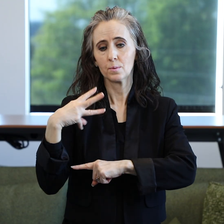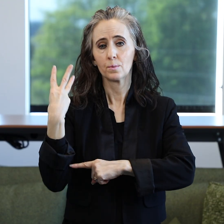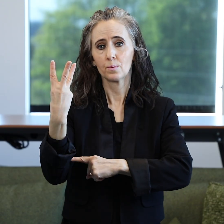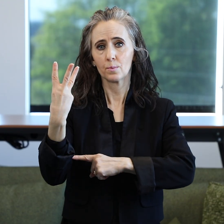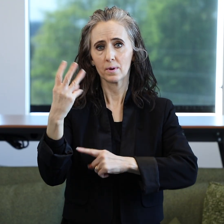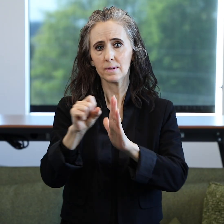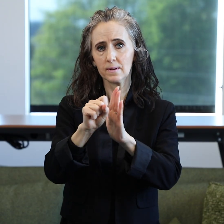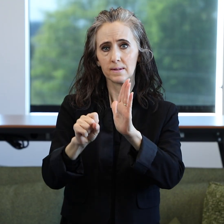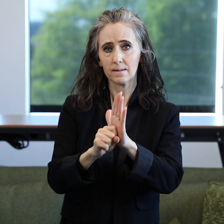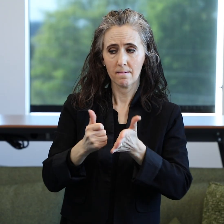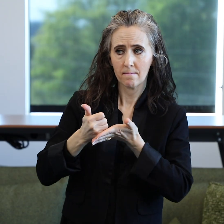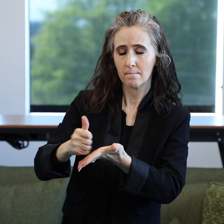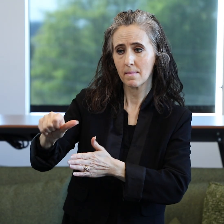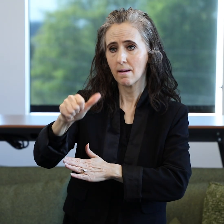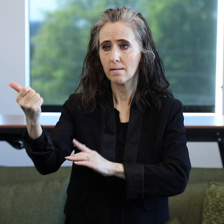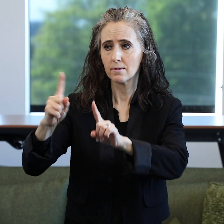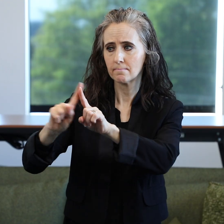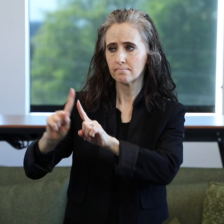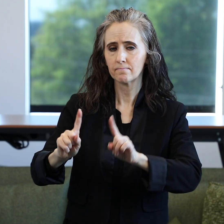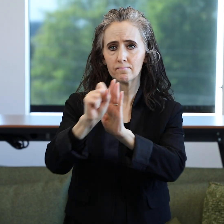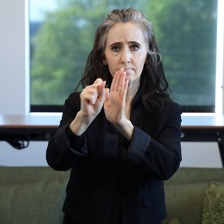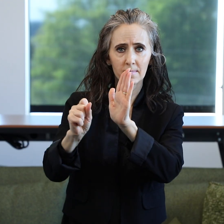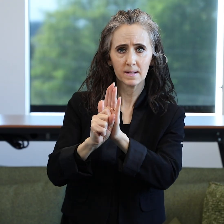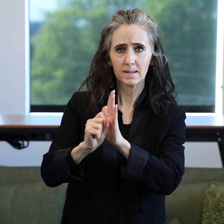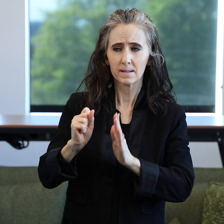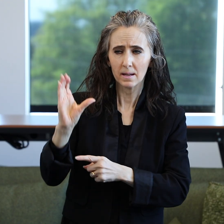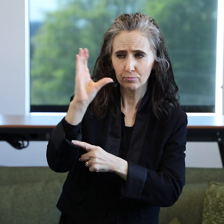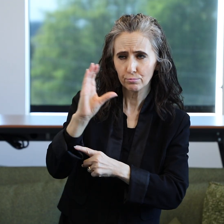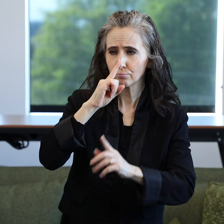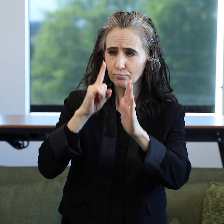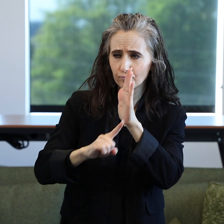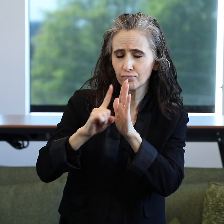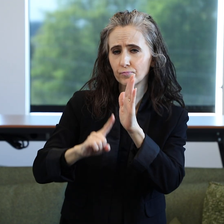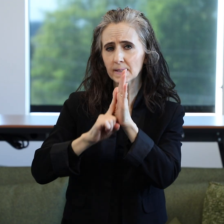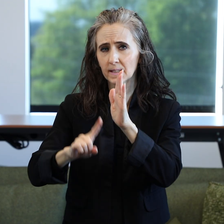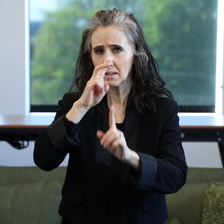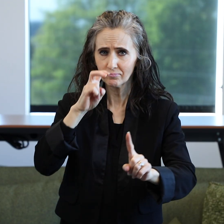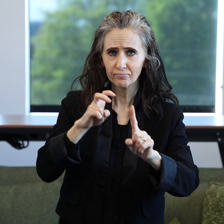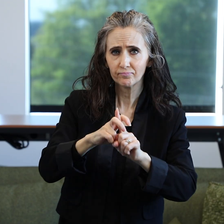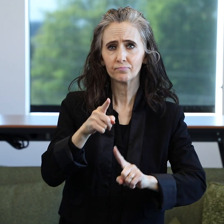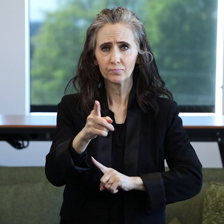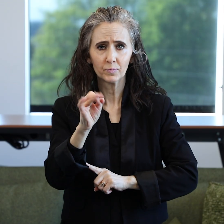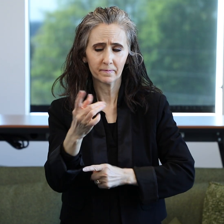Washington state law enforcement and courts are not allowed to help other states with investigations or legal actions.